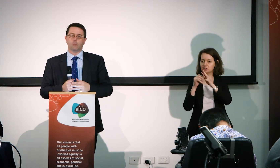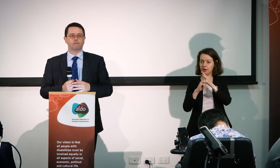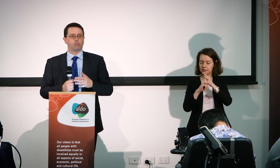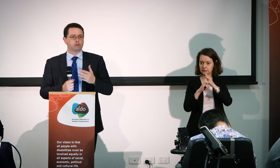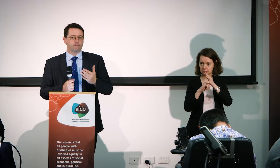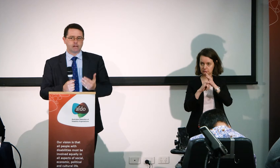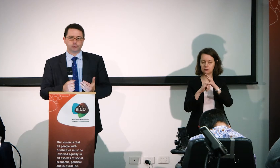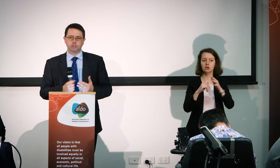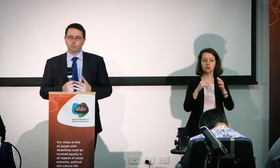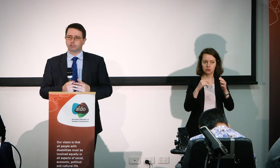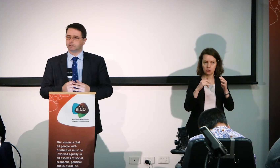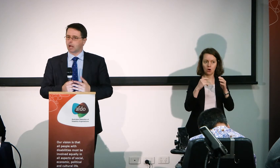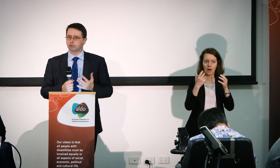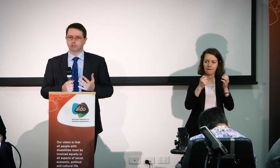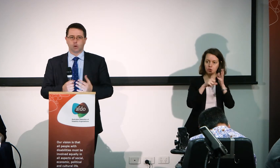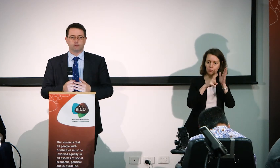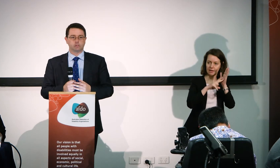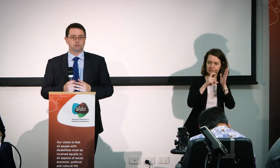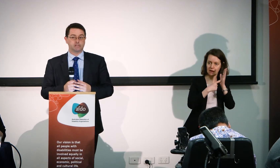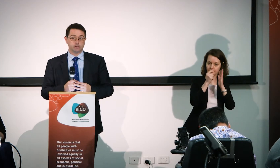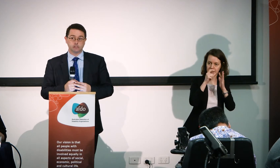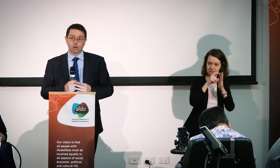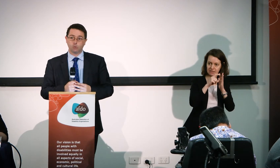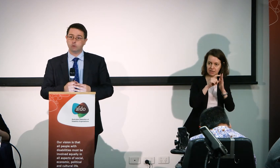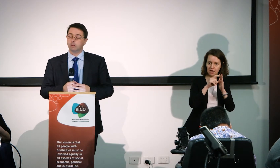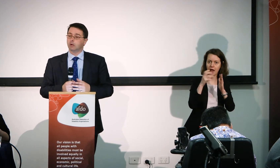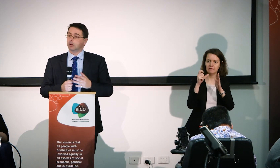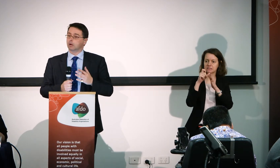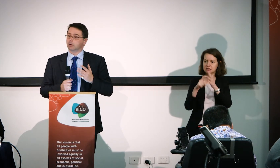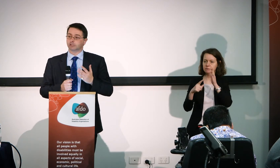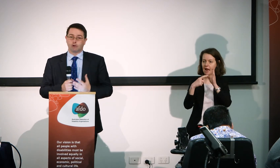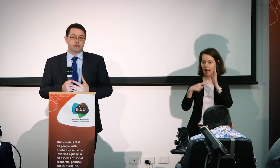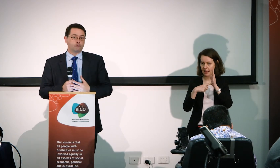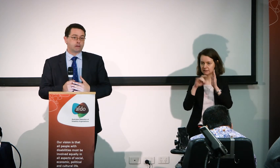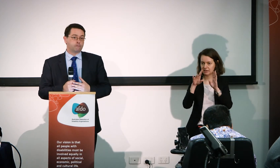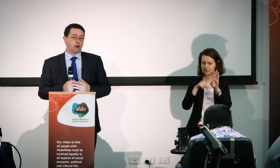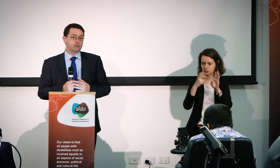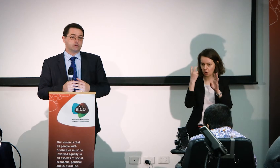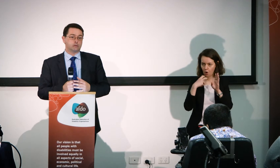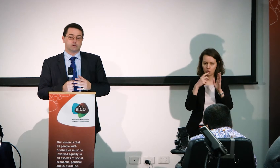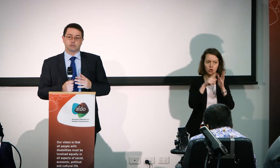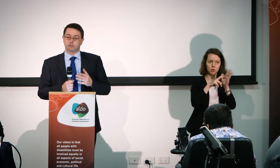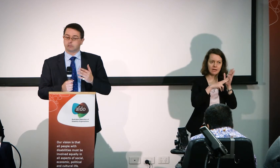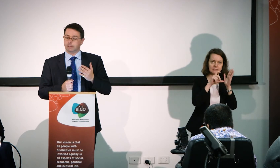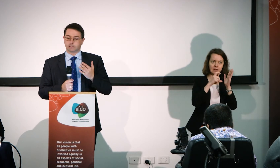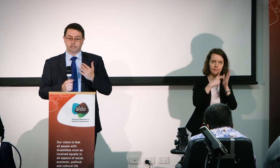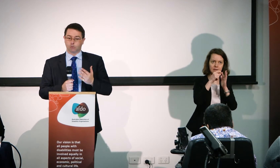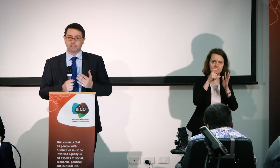So we have come a long way with the convention, which is now just over 10 years old. Australia ratified it, and next year it will be